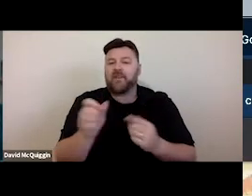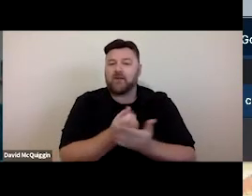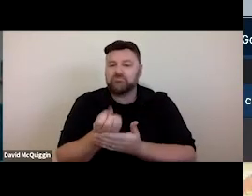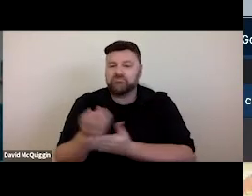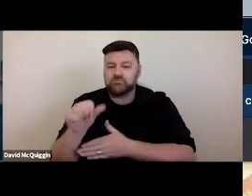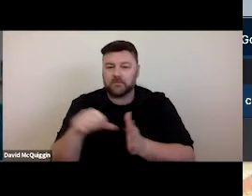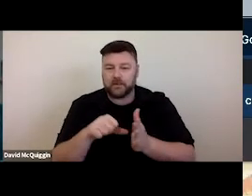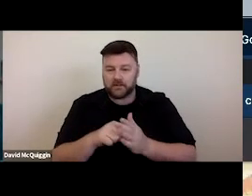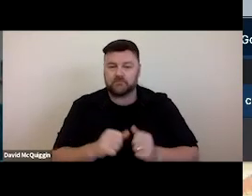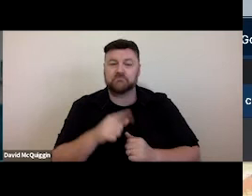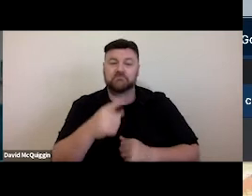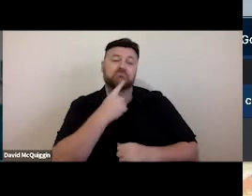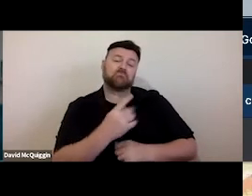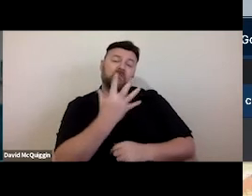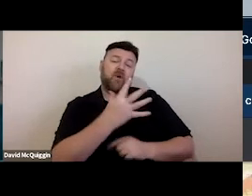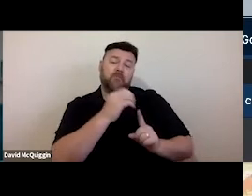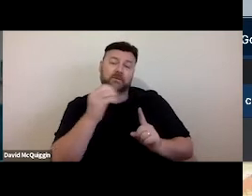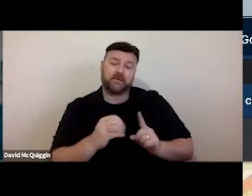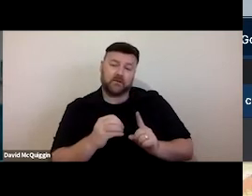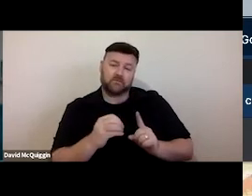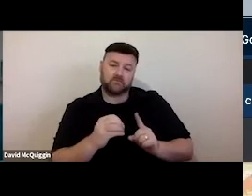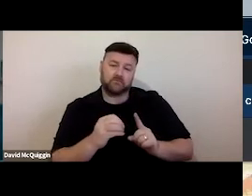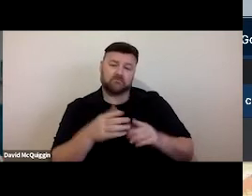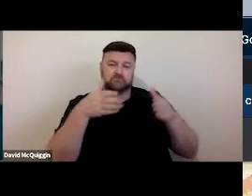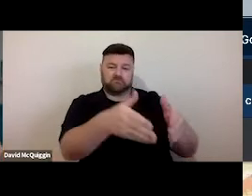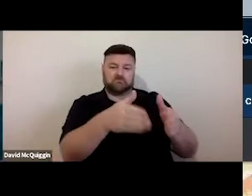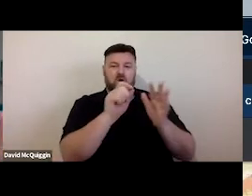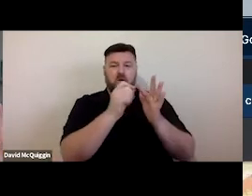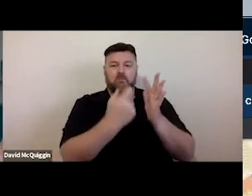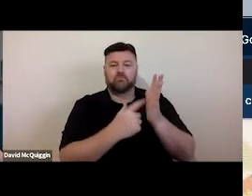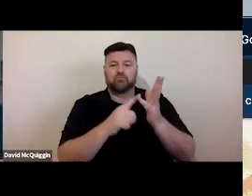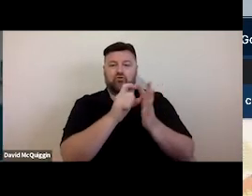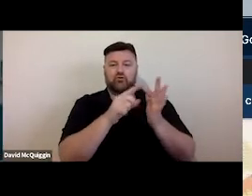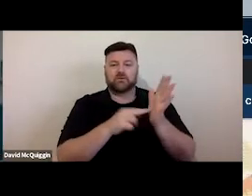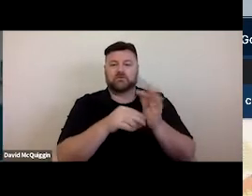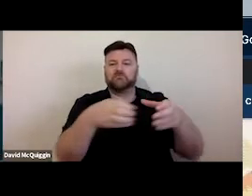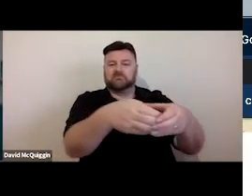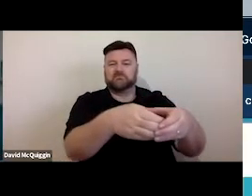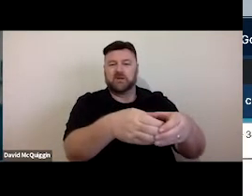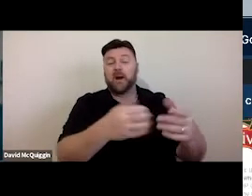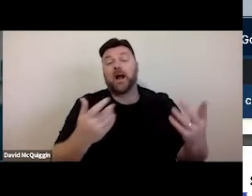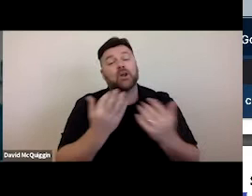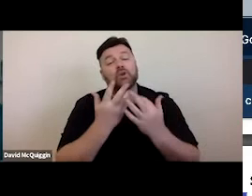They're saying 5% of the population fit into Prudent Nostalgia but there are many more segments that the algorithm uses.